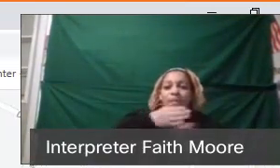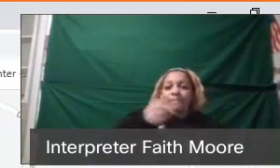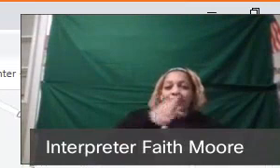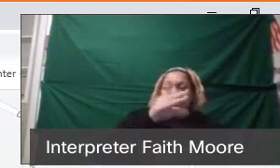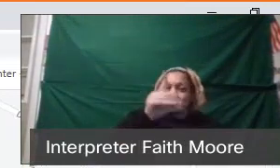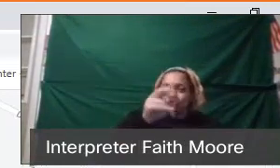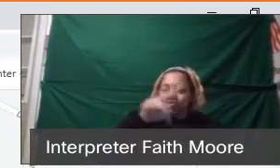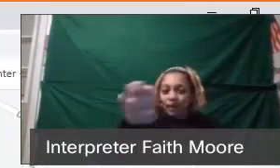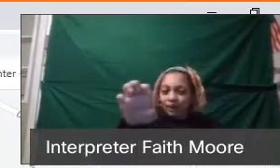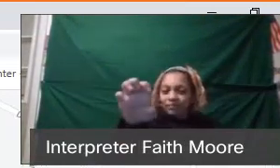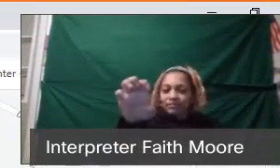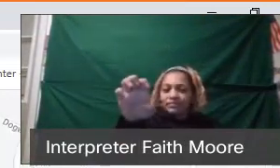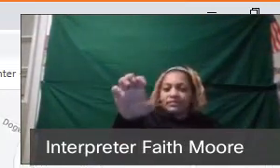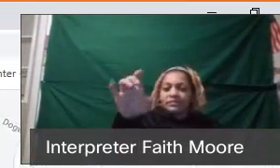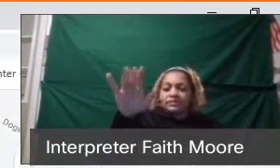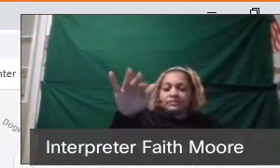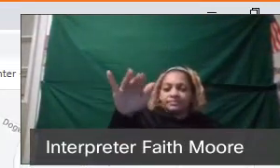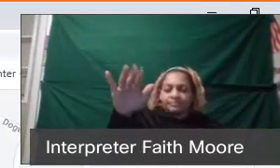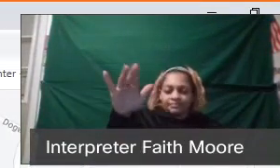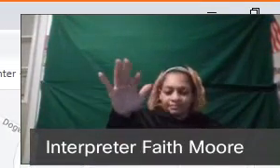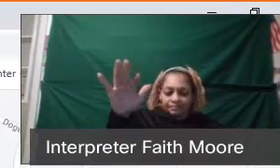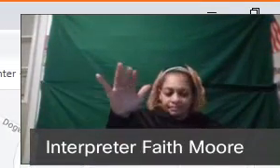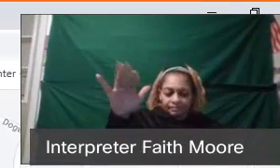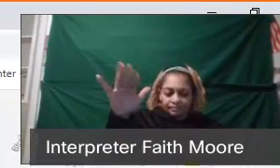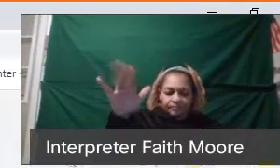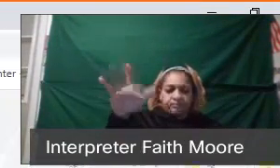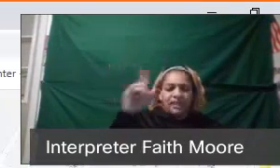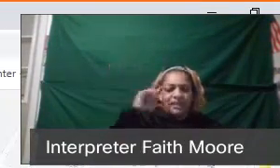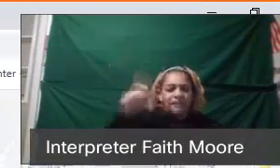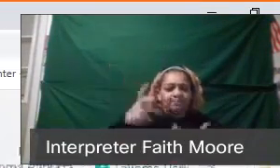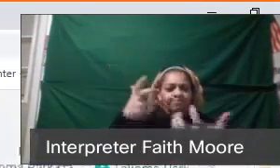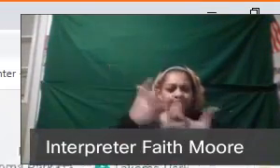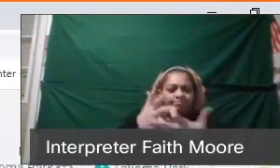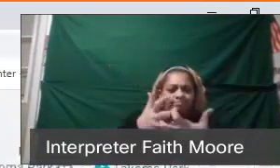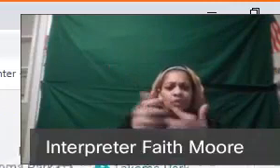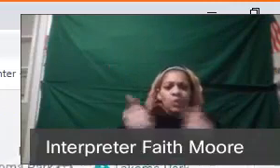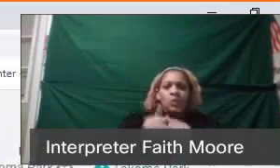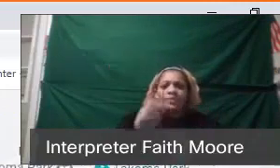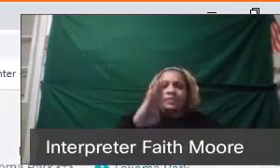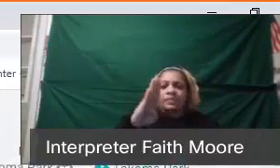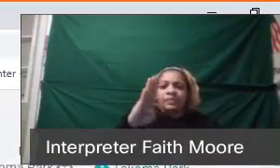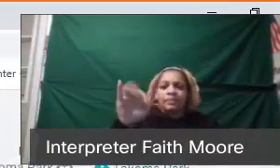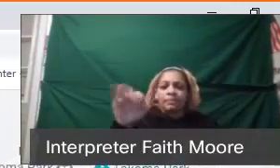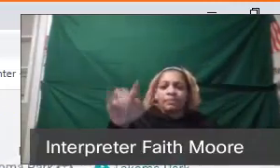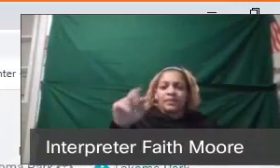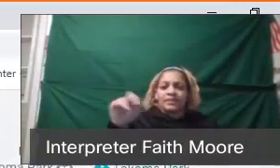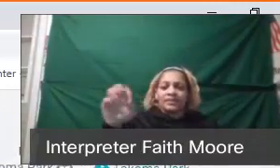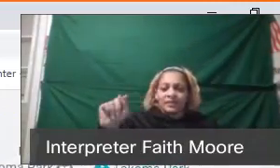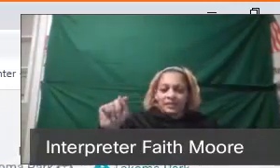Is lines up with the entrance at not street and we do it by claims and butternut street.